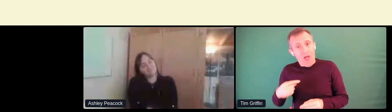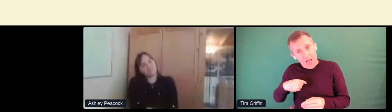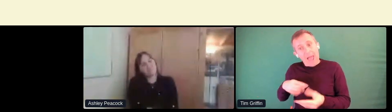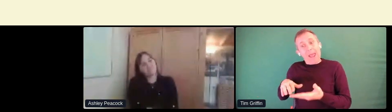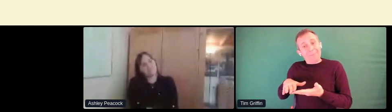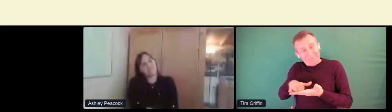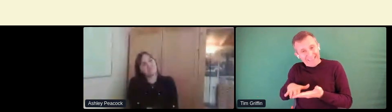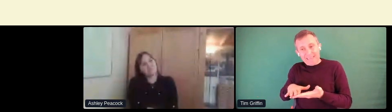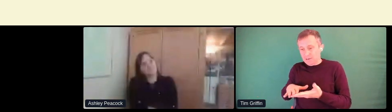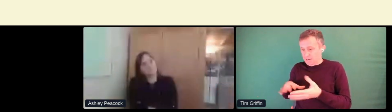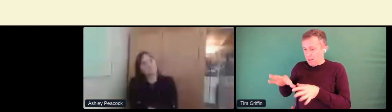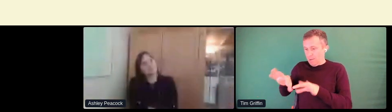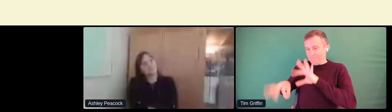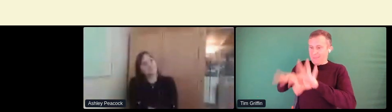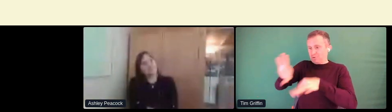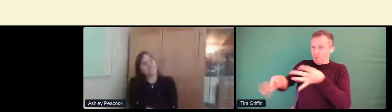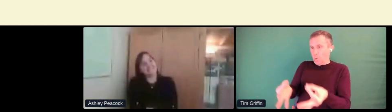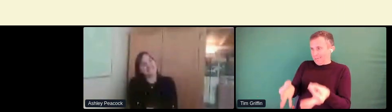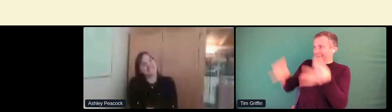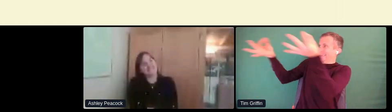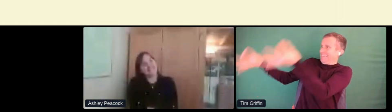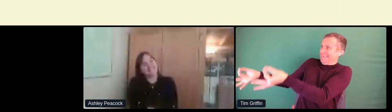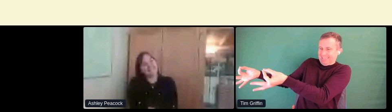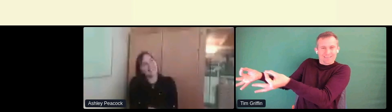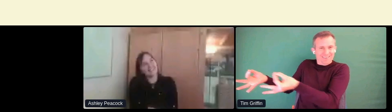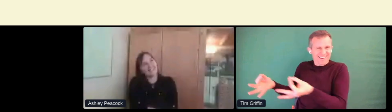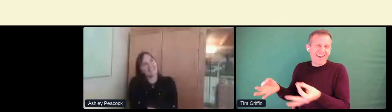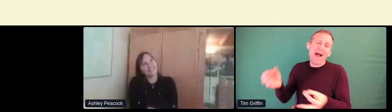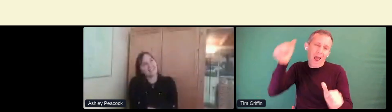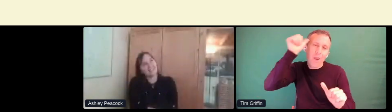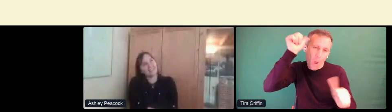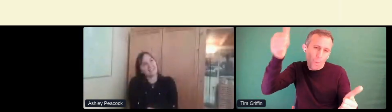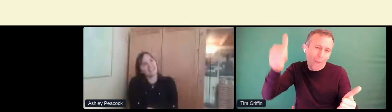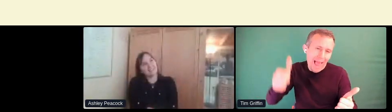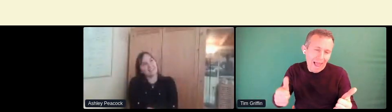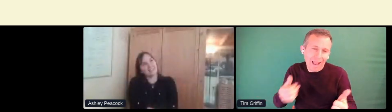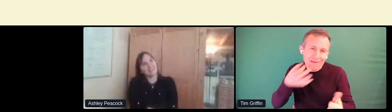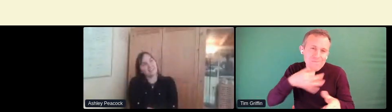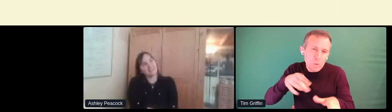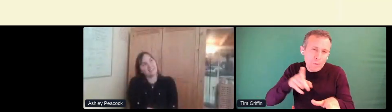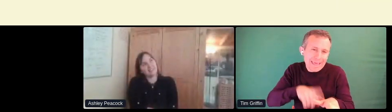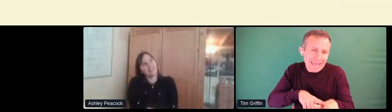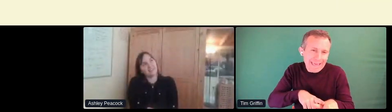couple of years by that point, so they knew it was just hadn't quite processed literally